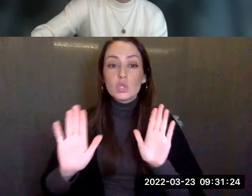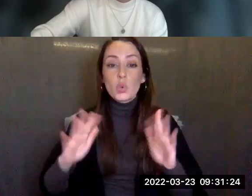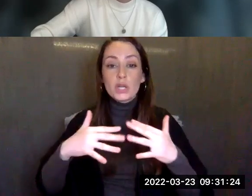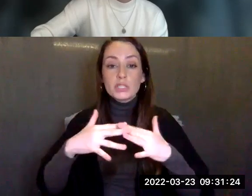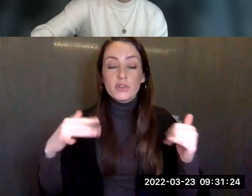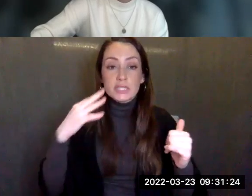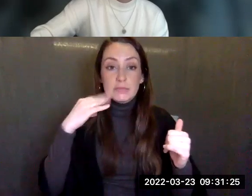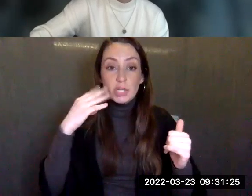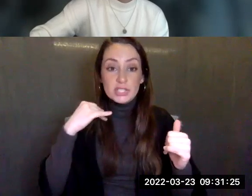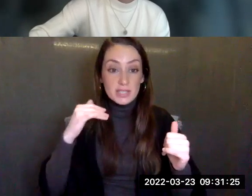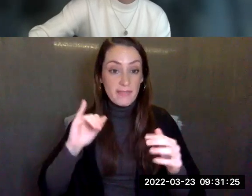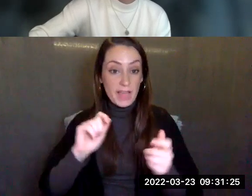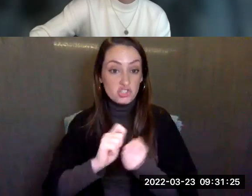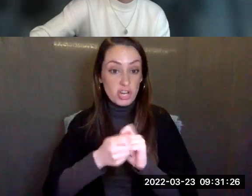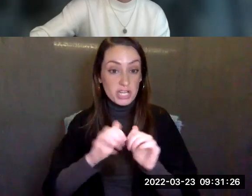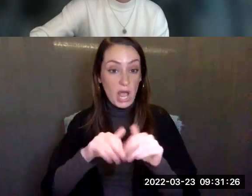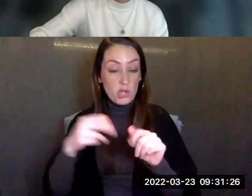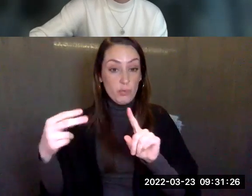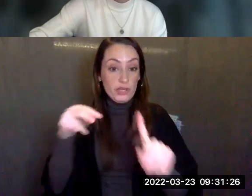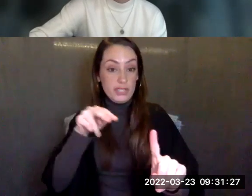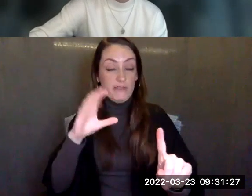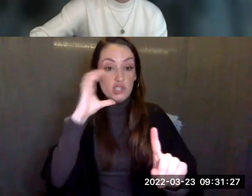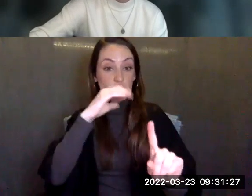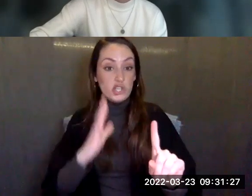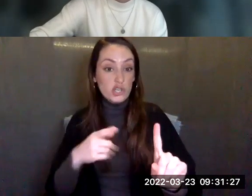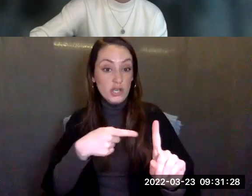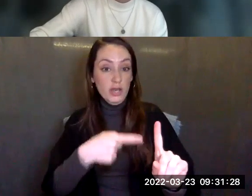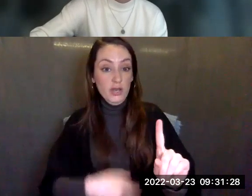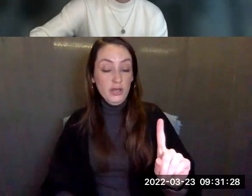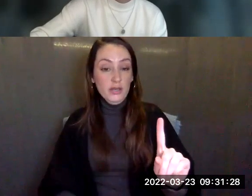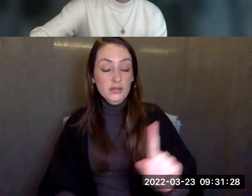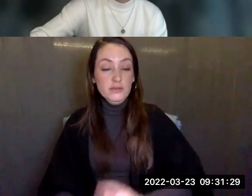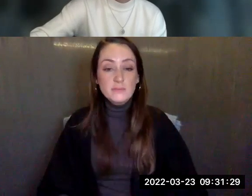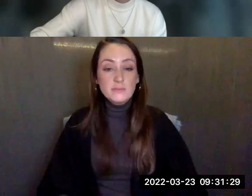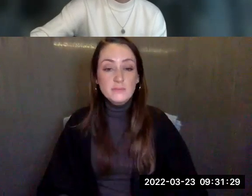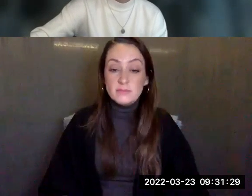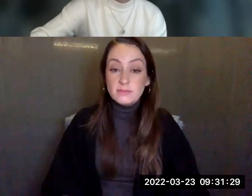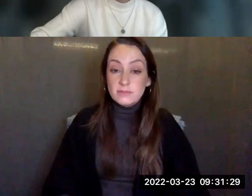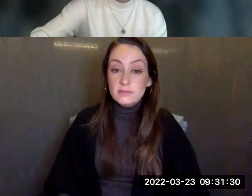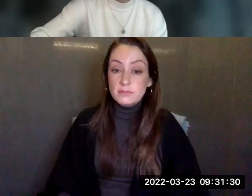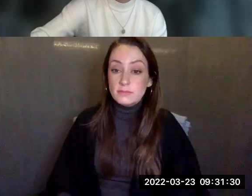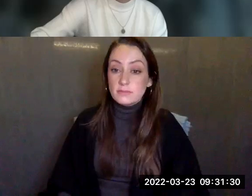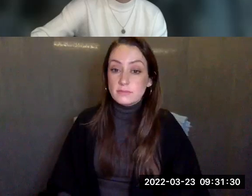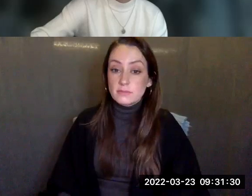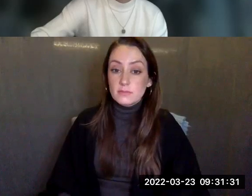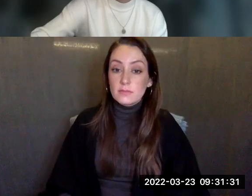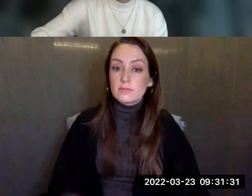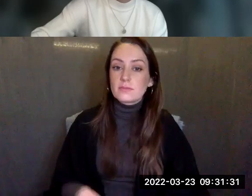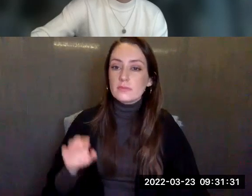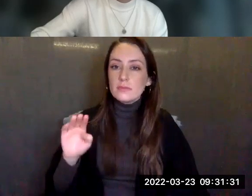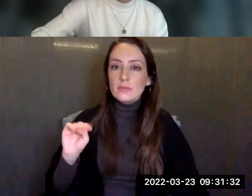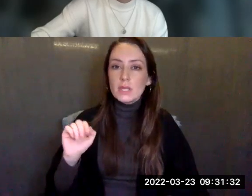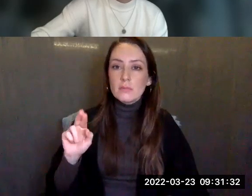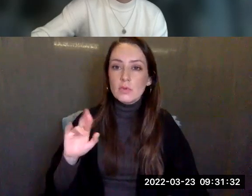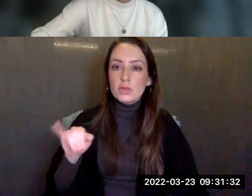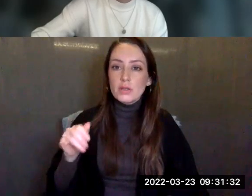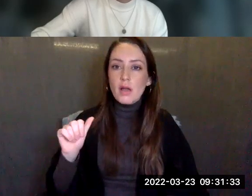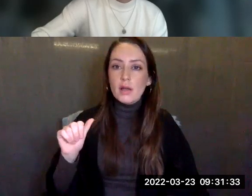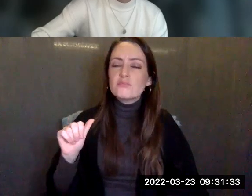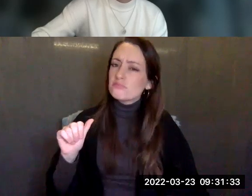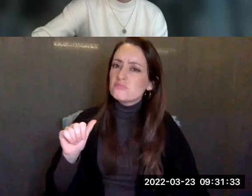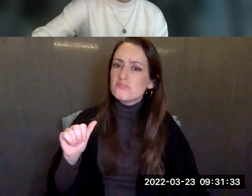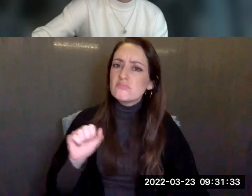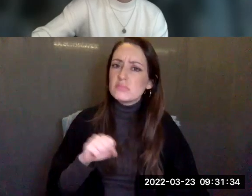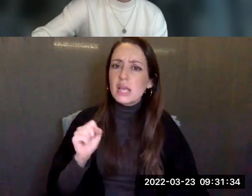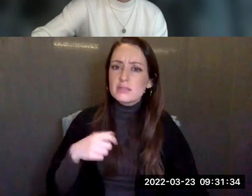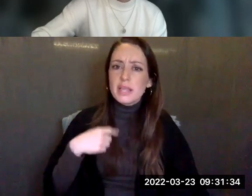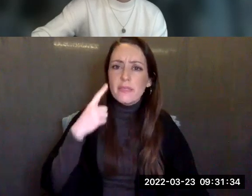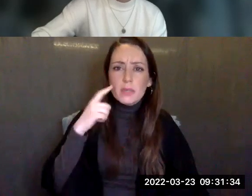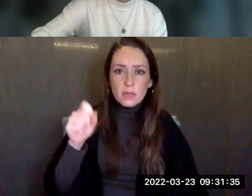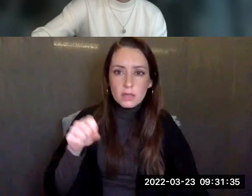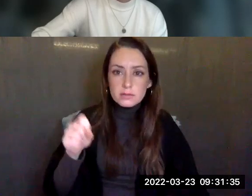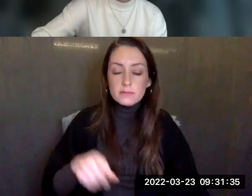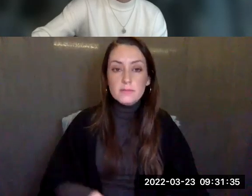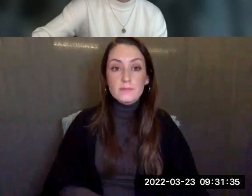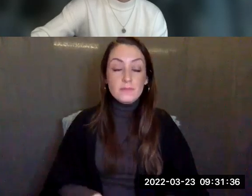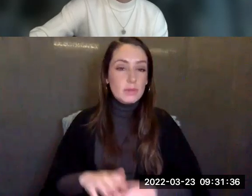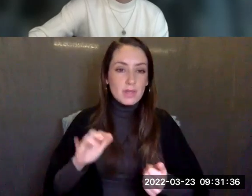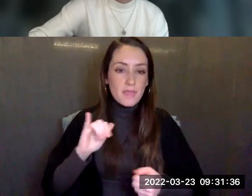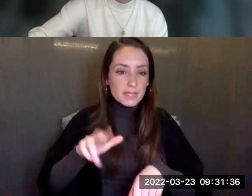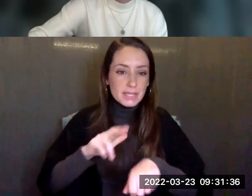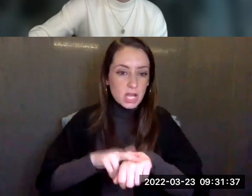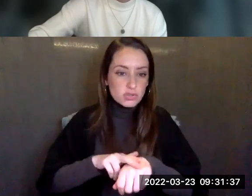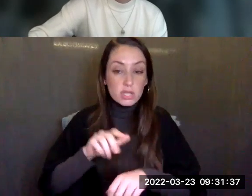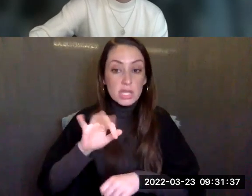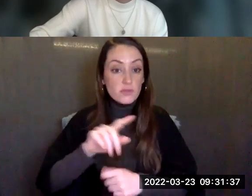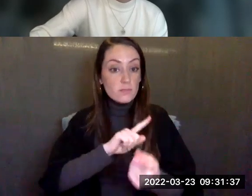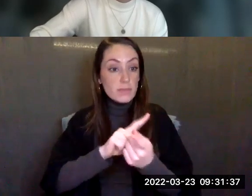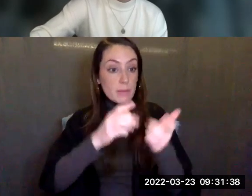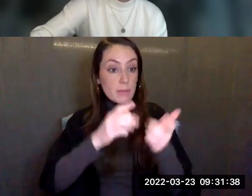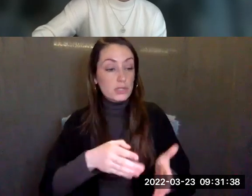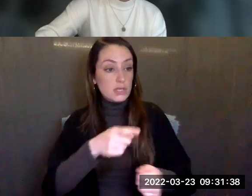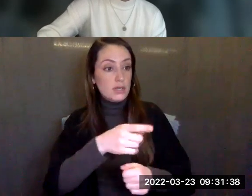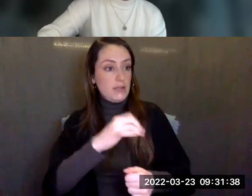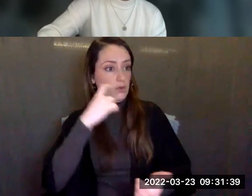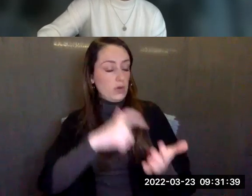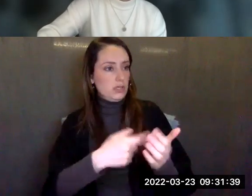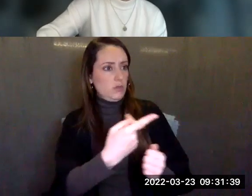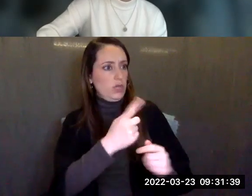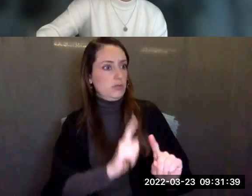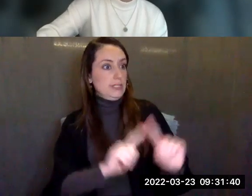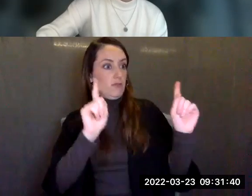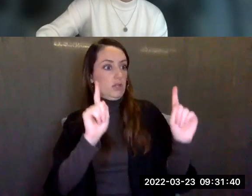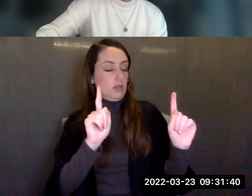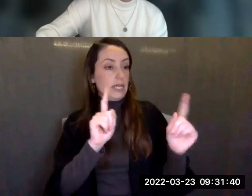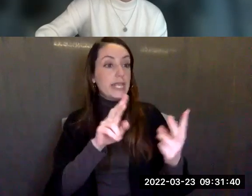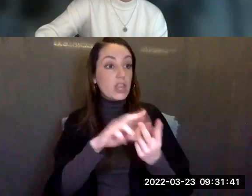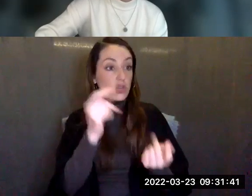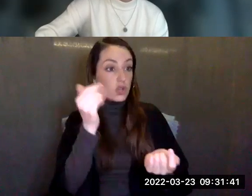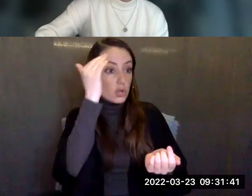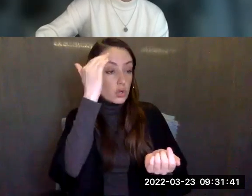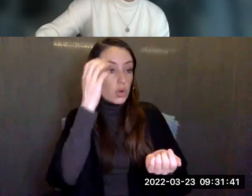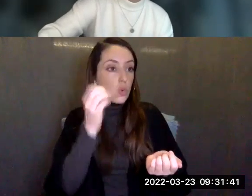You look at strangers, I would say yes, I think just I think it's kind of natural when you meet somebody, and if there's a huge difference you whether it's consciously or subconsciously you pass judgment